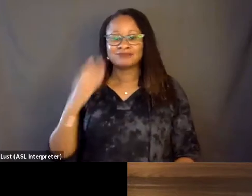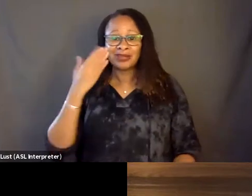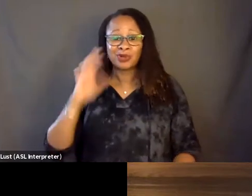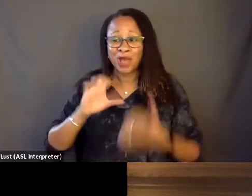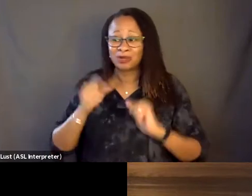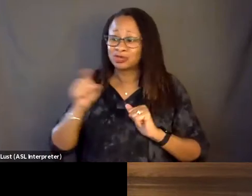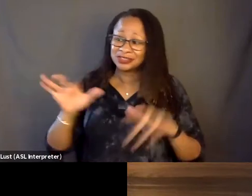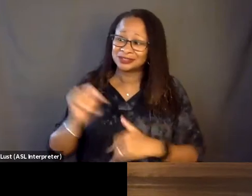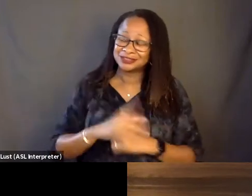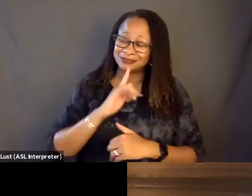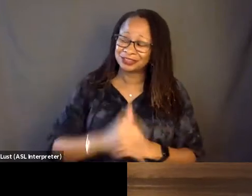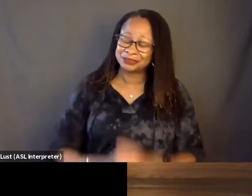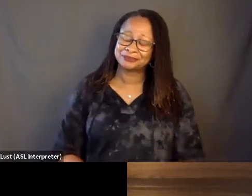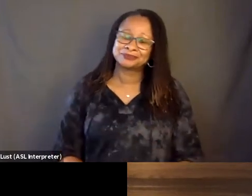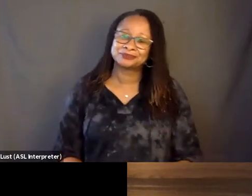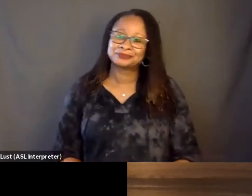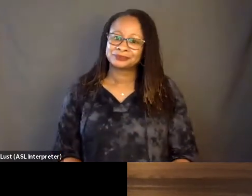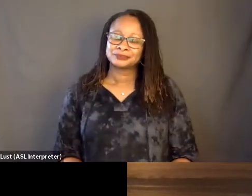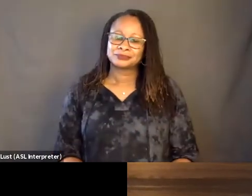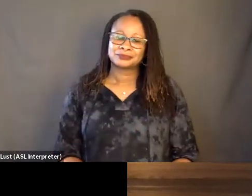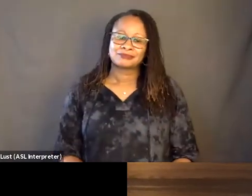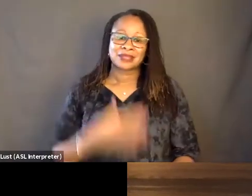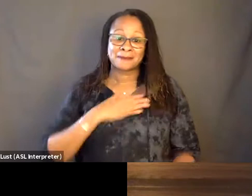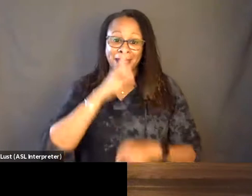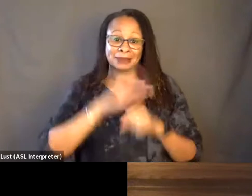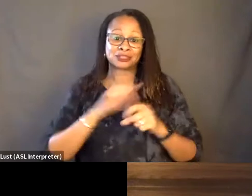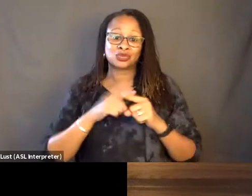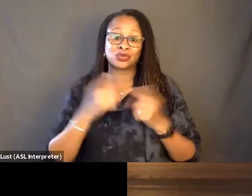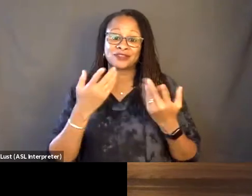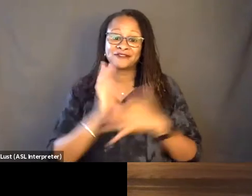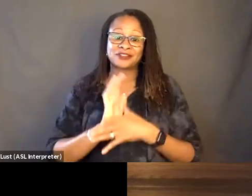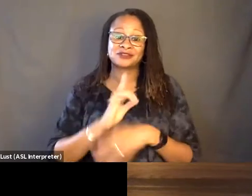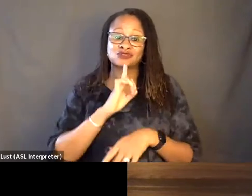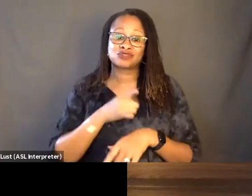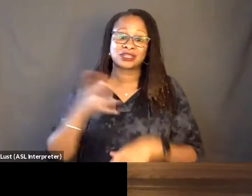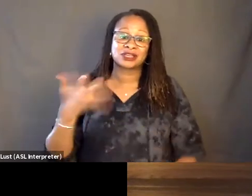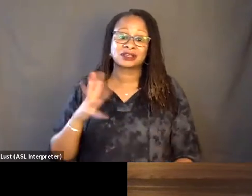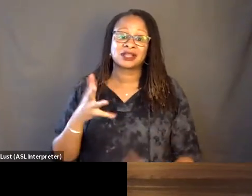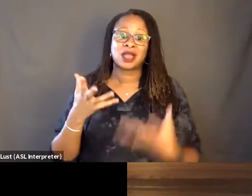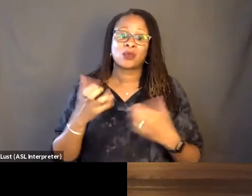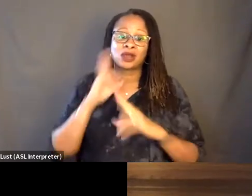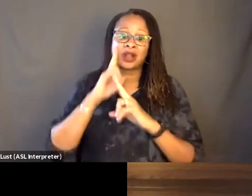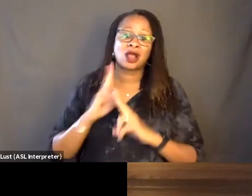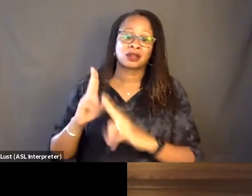And so, my commitment to this film is really kind of, I just want to honor my word to her.